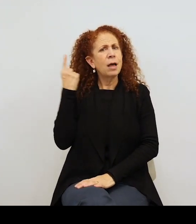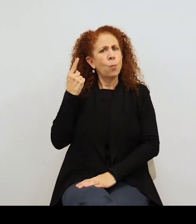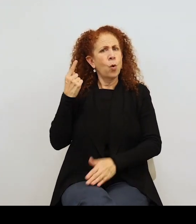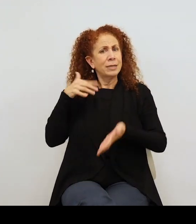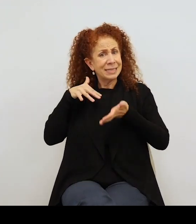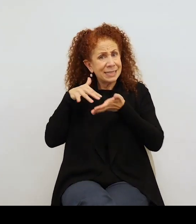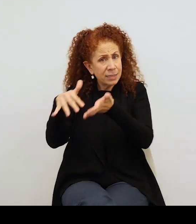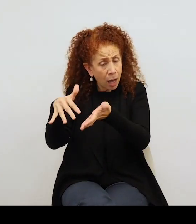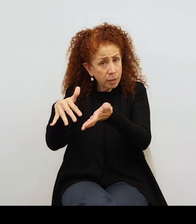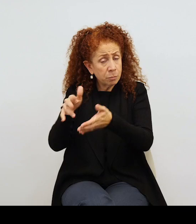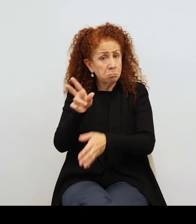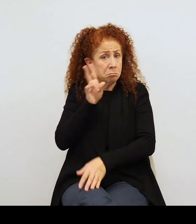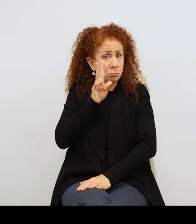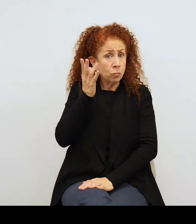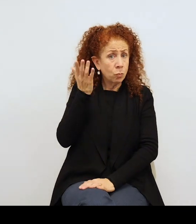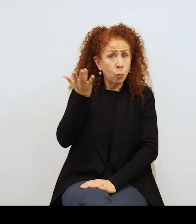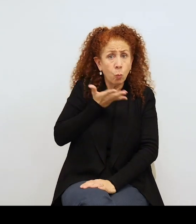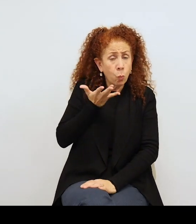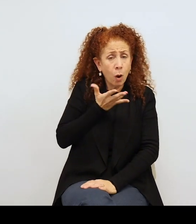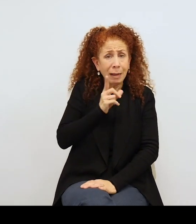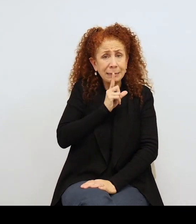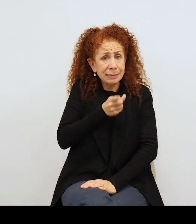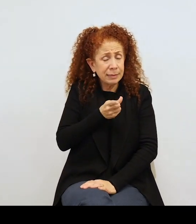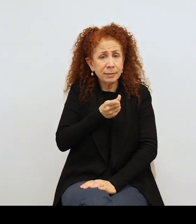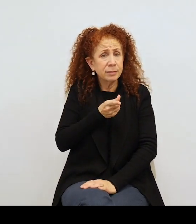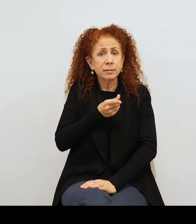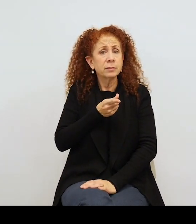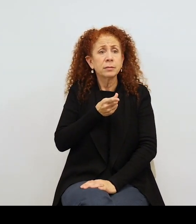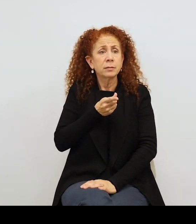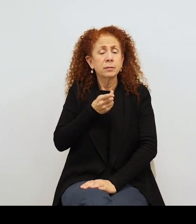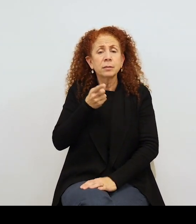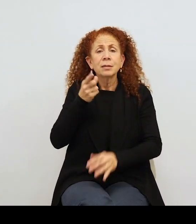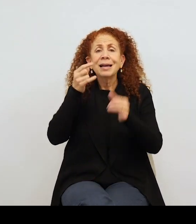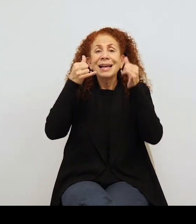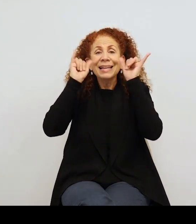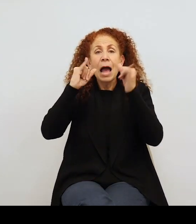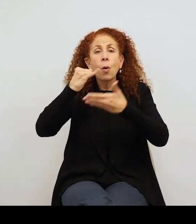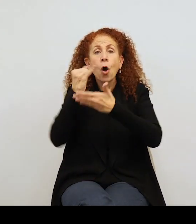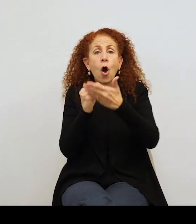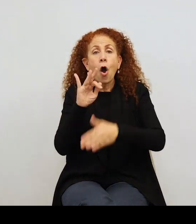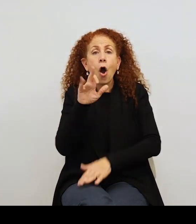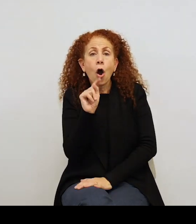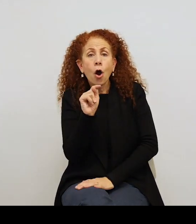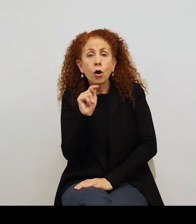to see what the cow art-- because, I mean, this traveled everywhere, right?